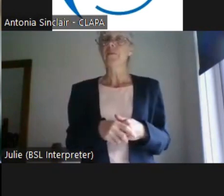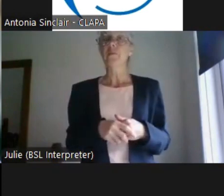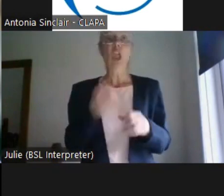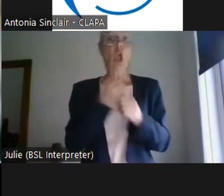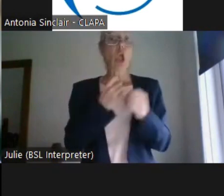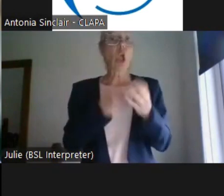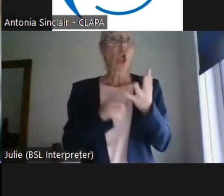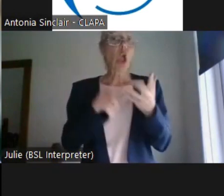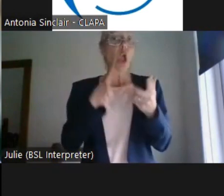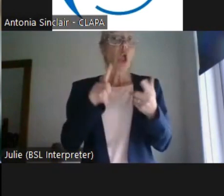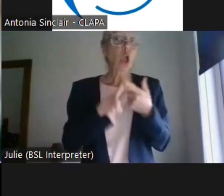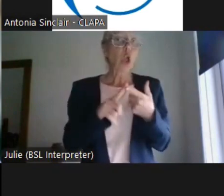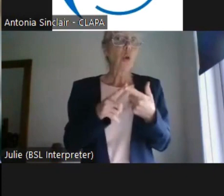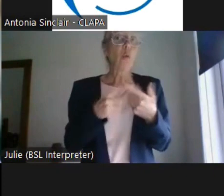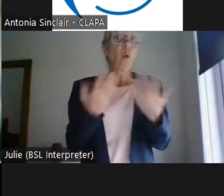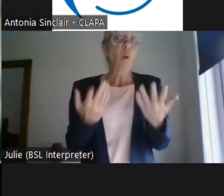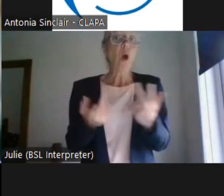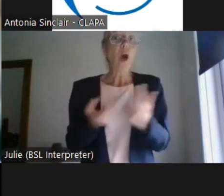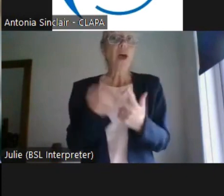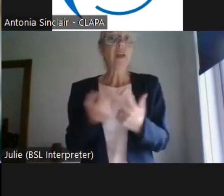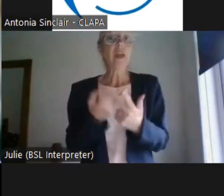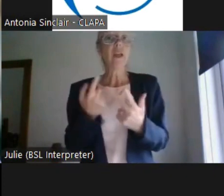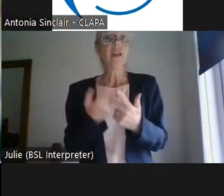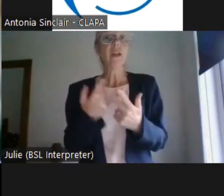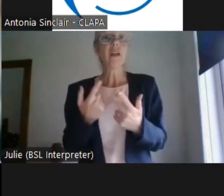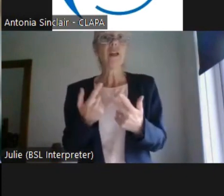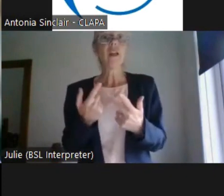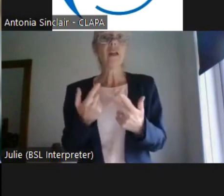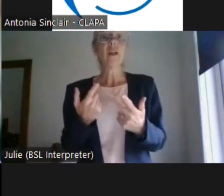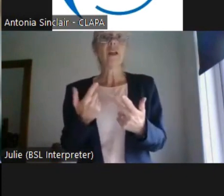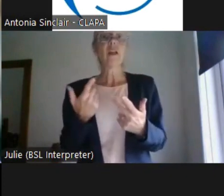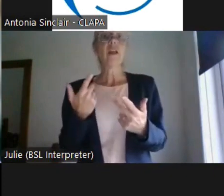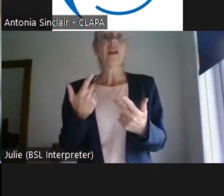is anything else there's usually a test that you can do with it's got a band over the over your ear